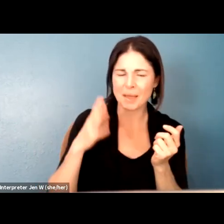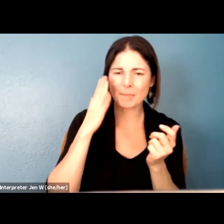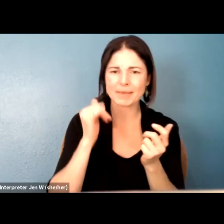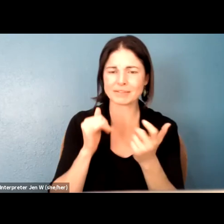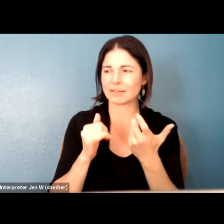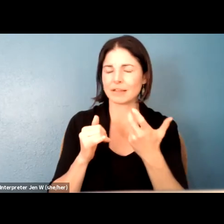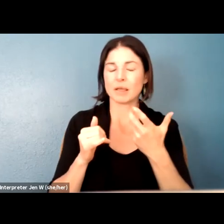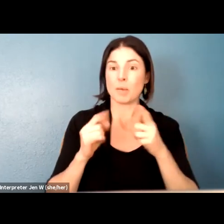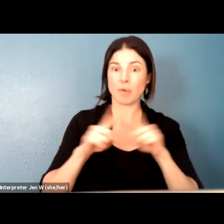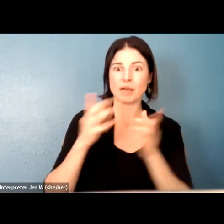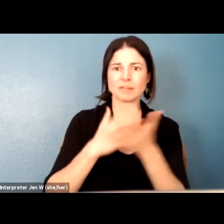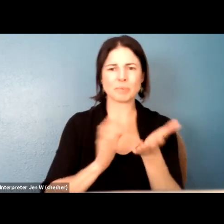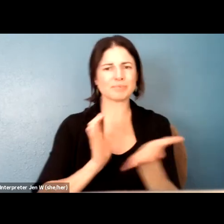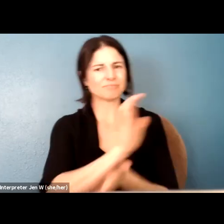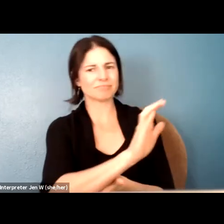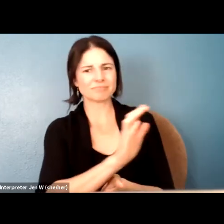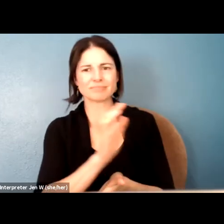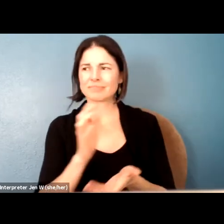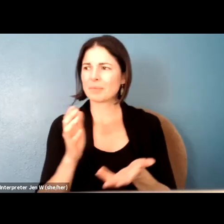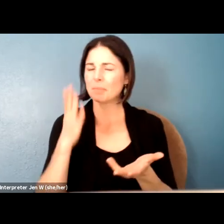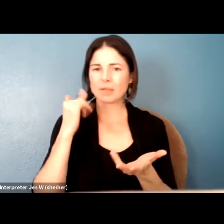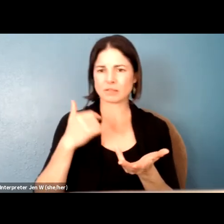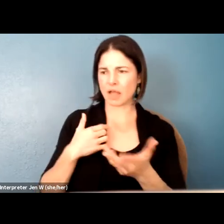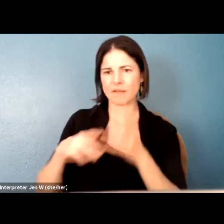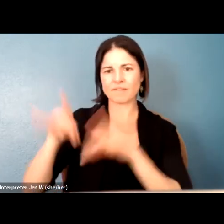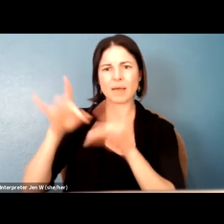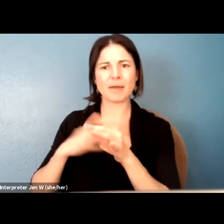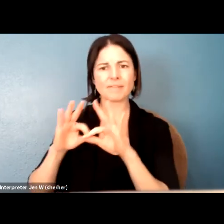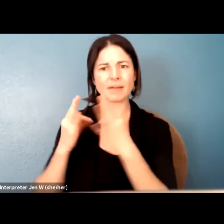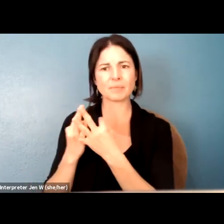ceremony that has transcended colonial cities, desperate need